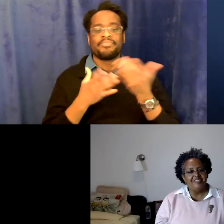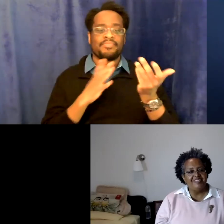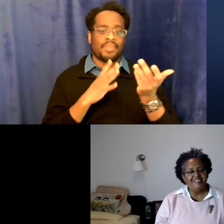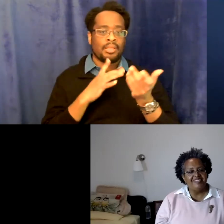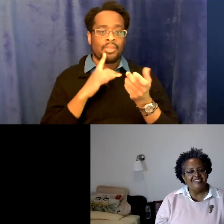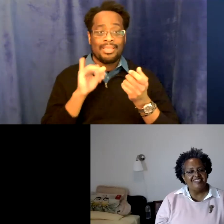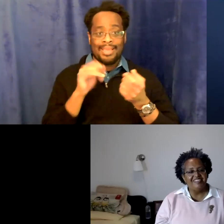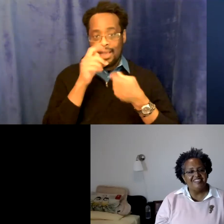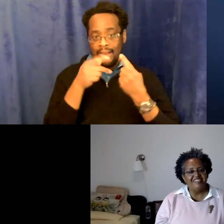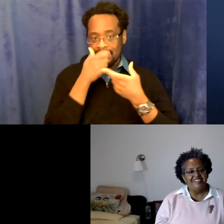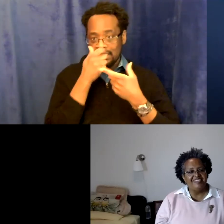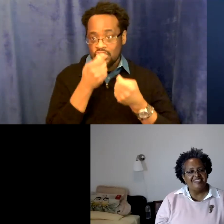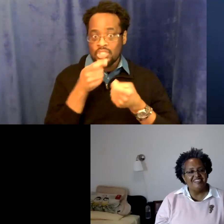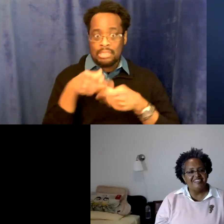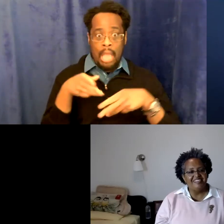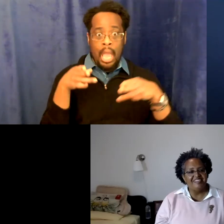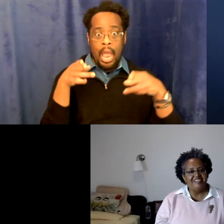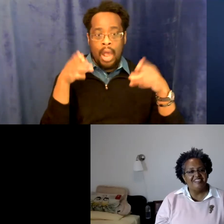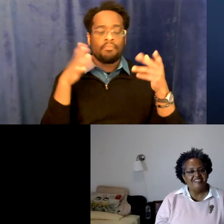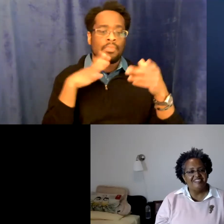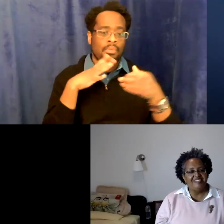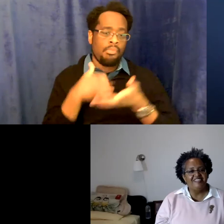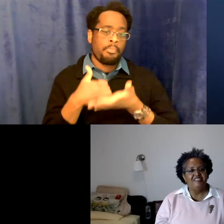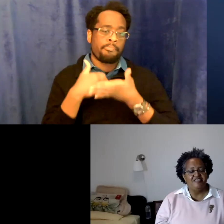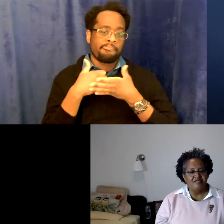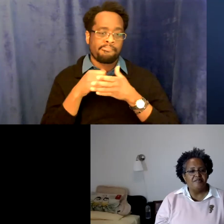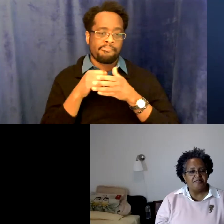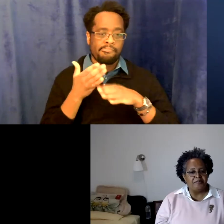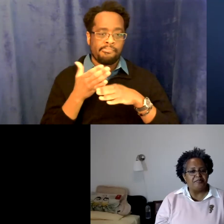been building like wildfire and i think it's really interesting that it's in so much of high